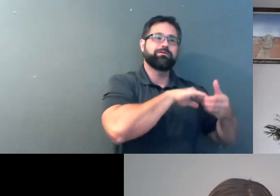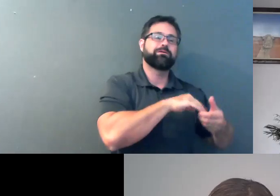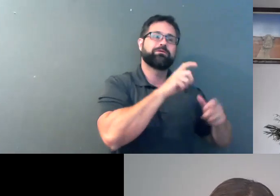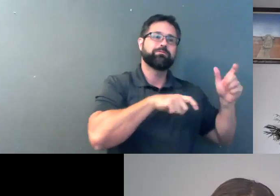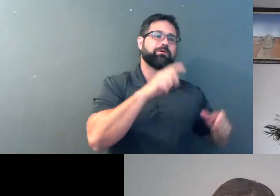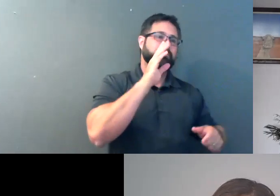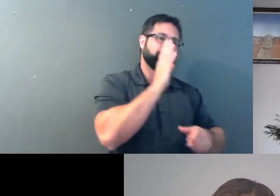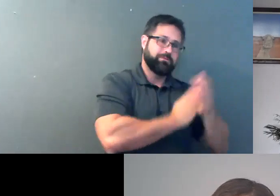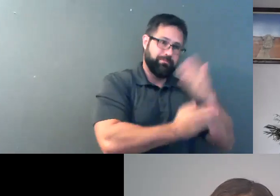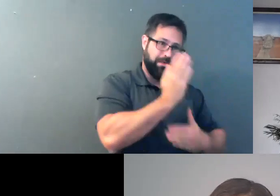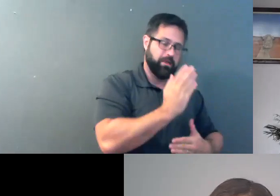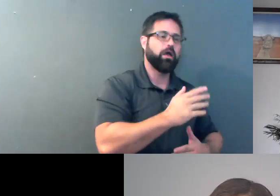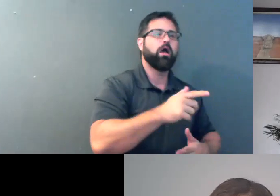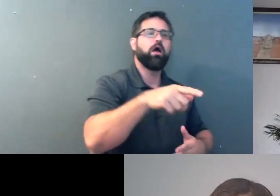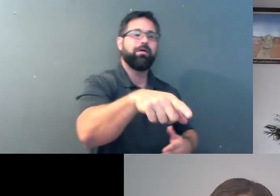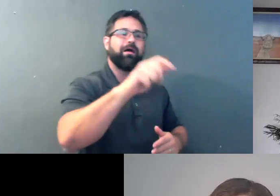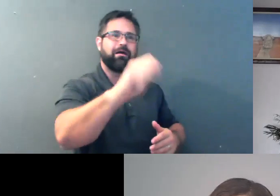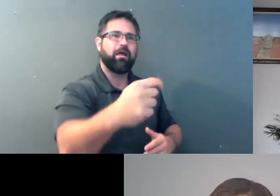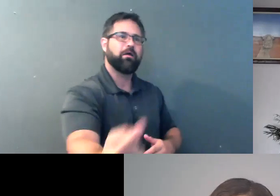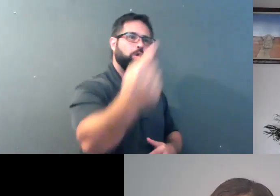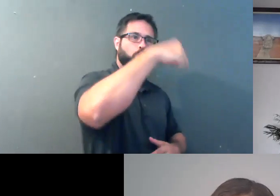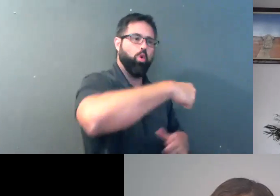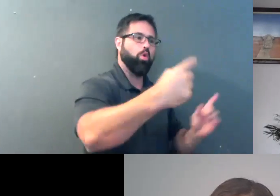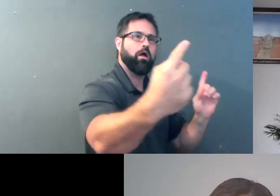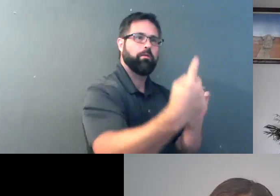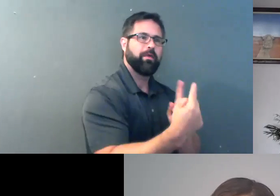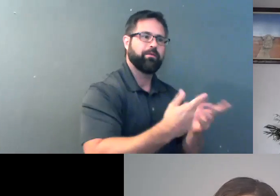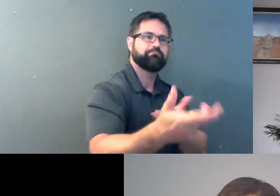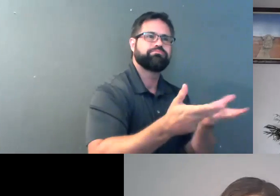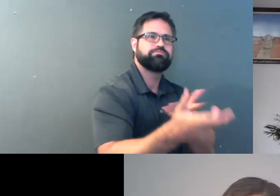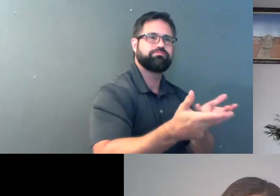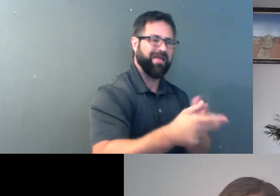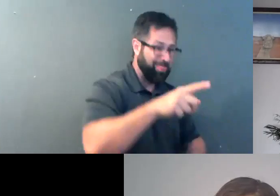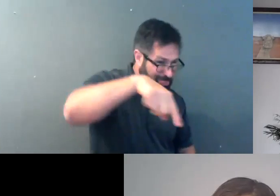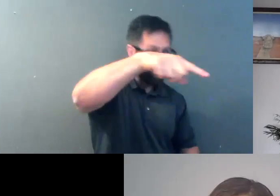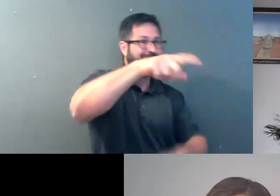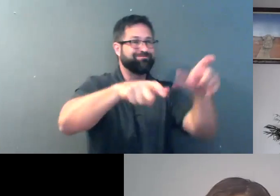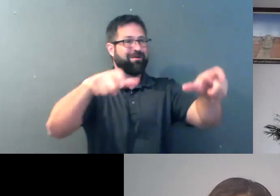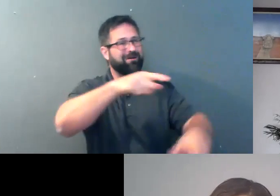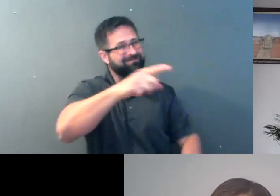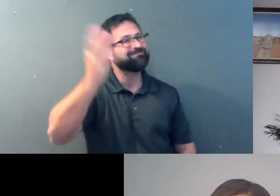some of the challenges around that sorry um that wasn't quite as clear as what i would have liked